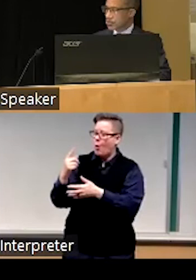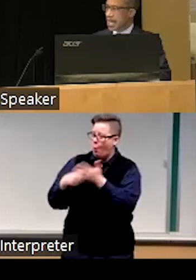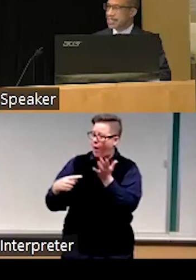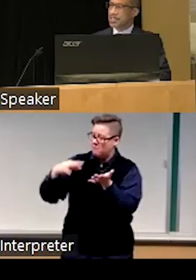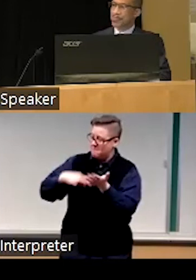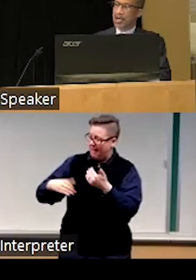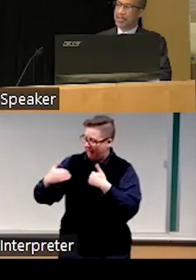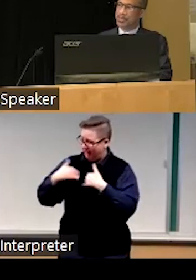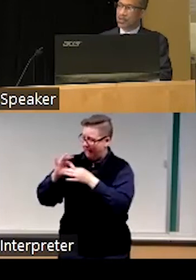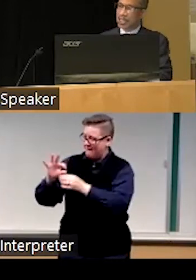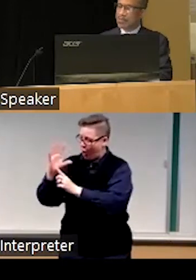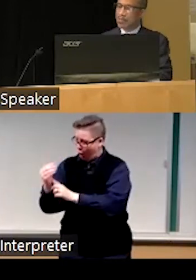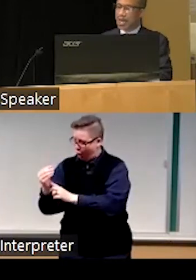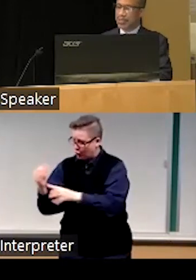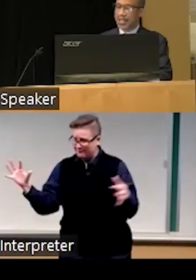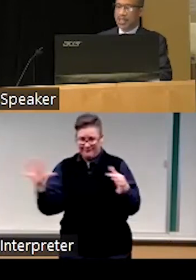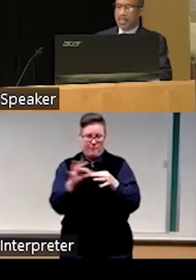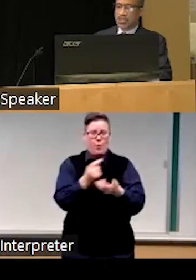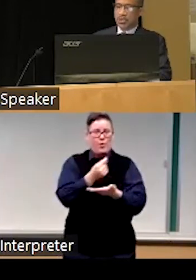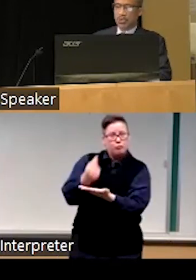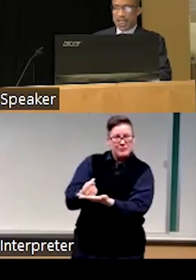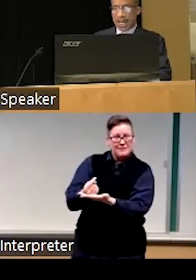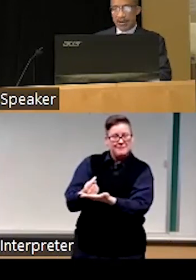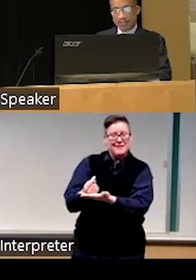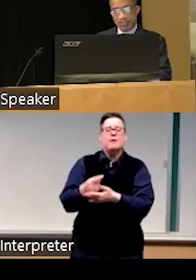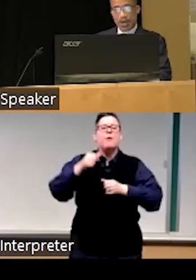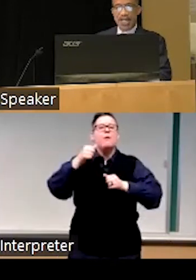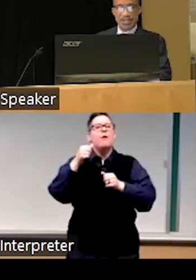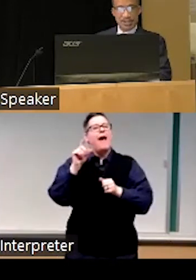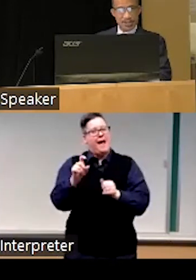cultural assets to bear it's important to keep in mind that we have biases